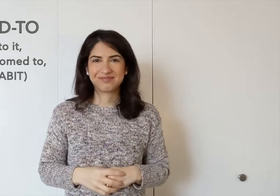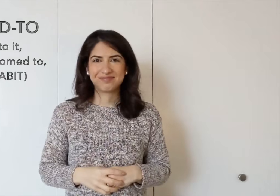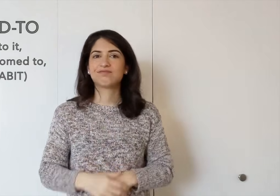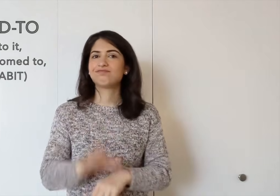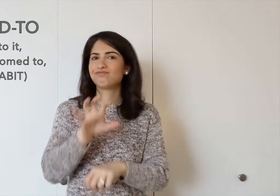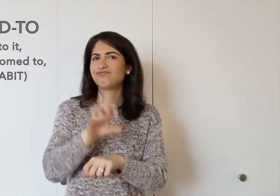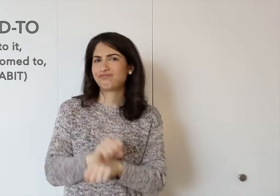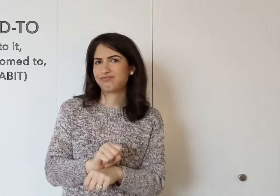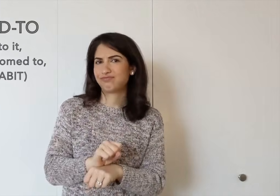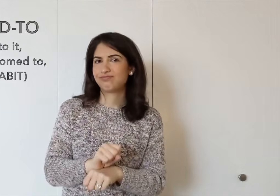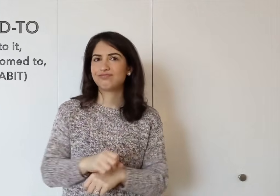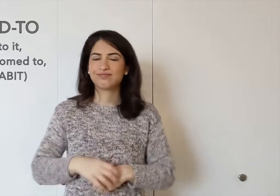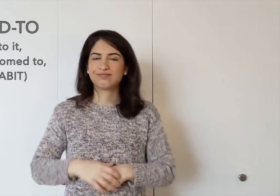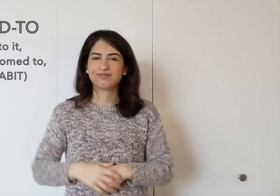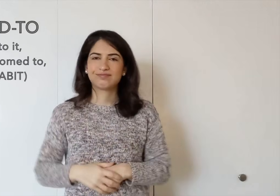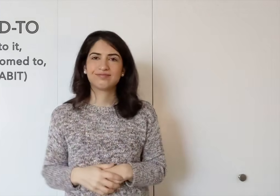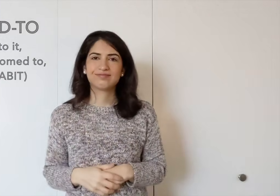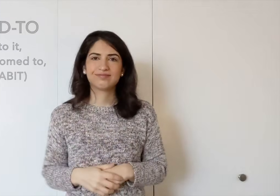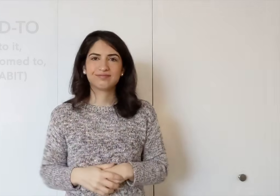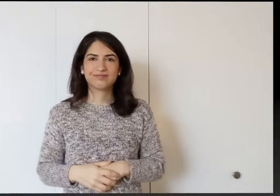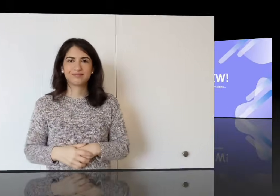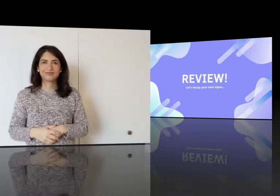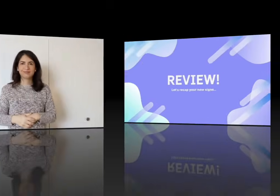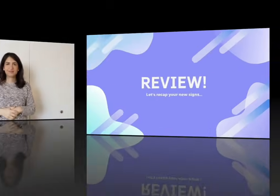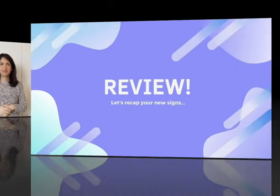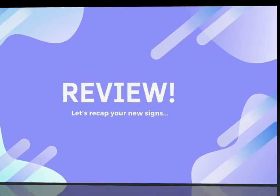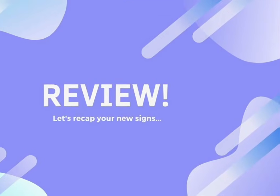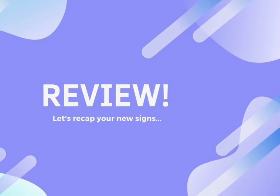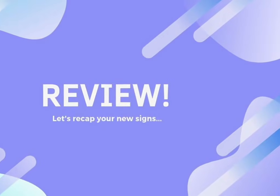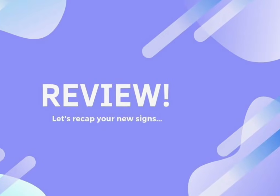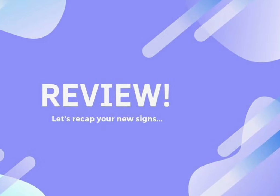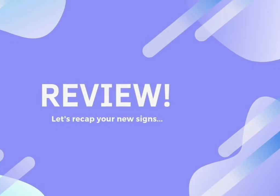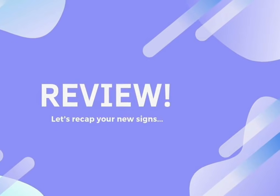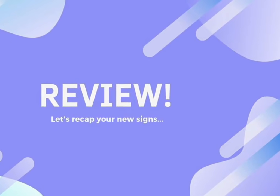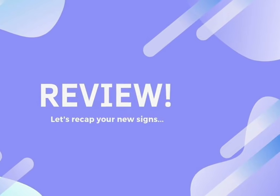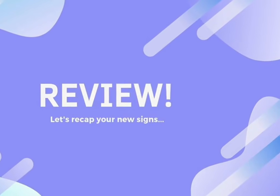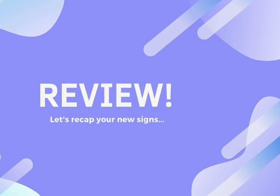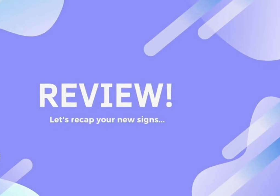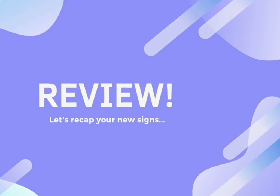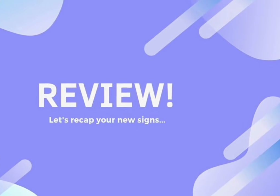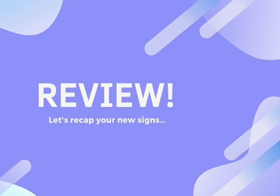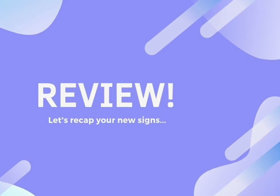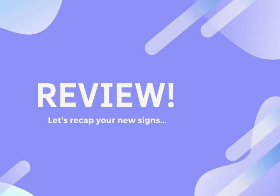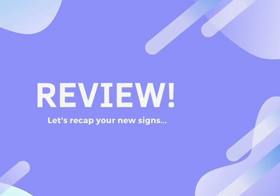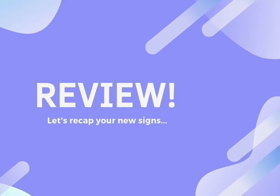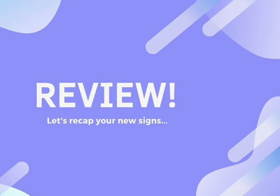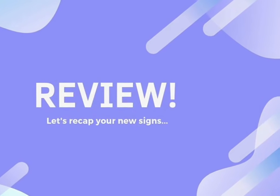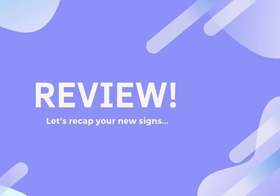a HABIT, or "to be used to". Let's review!